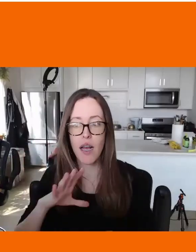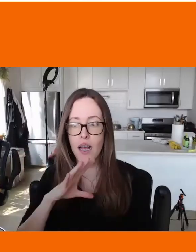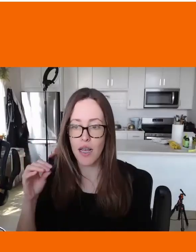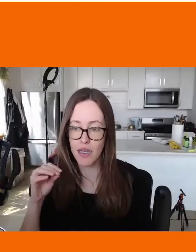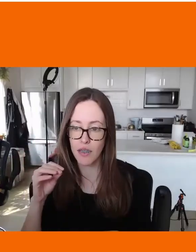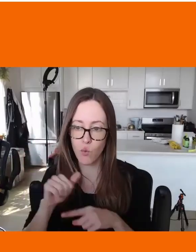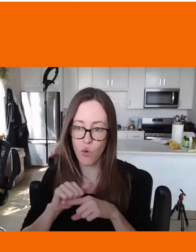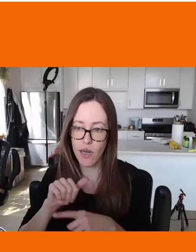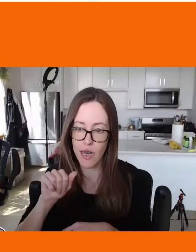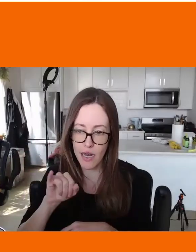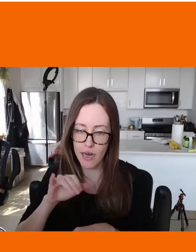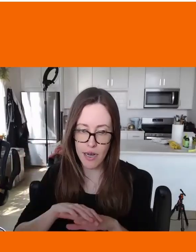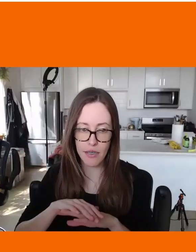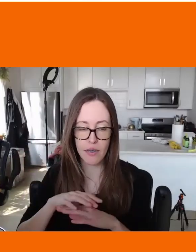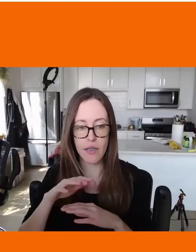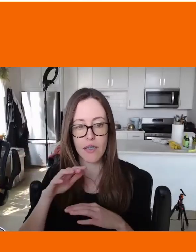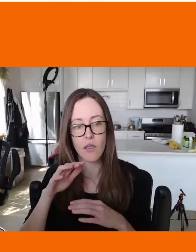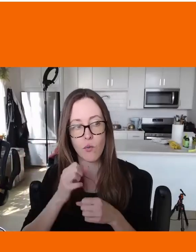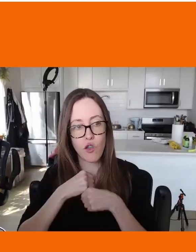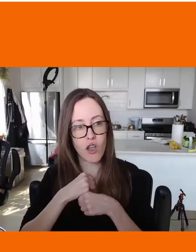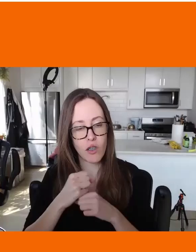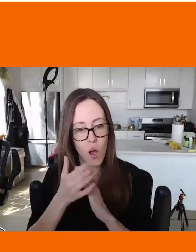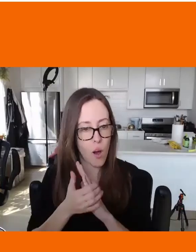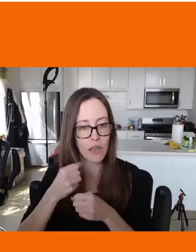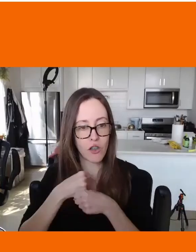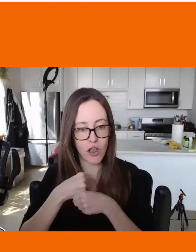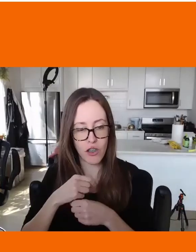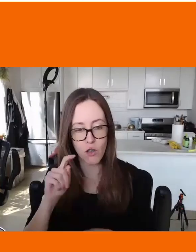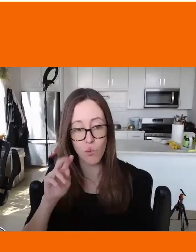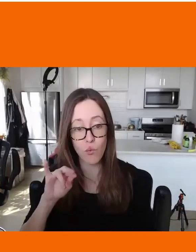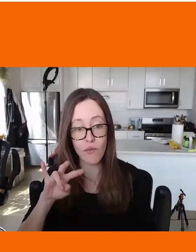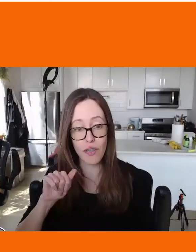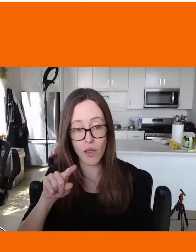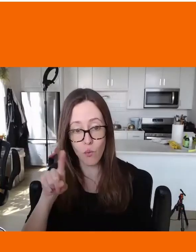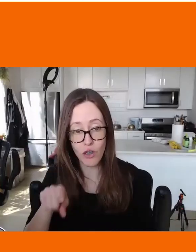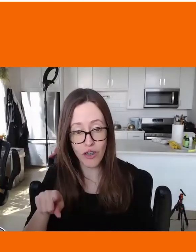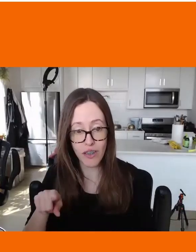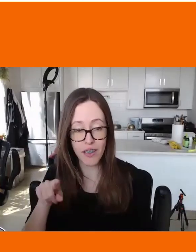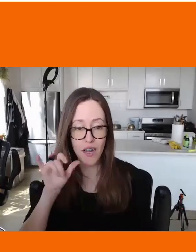about what happened at any day during history. And it would automatically